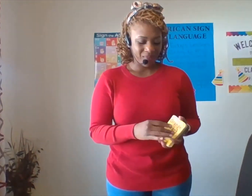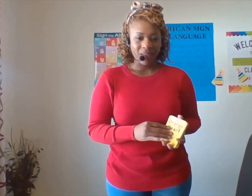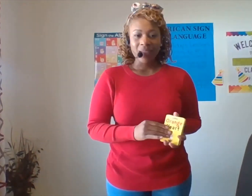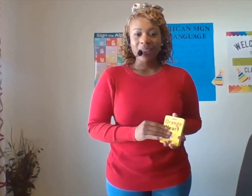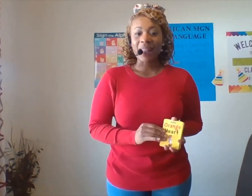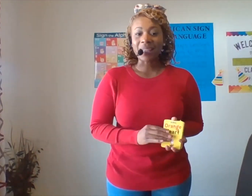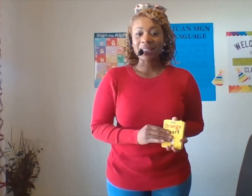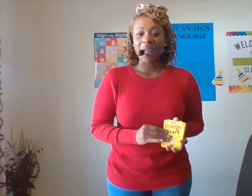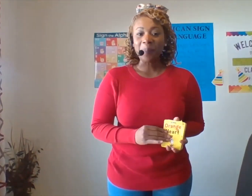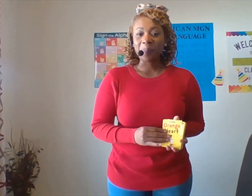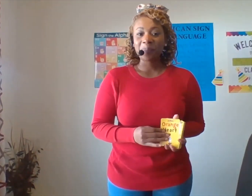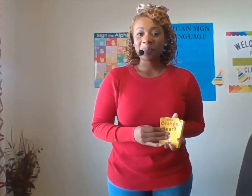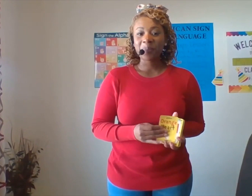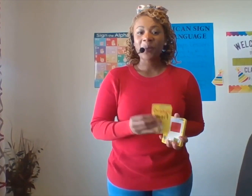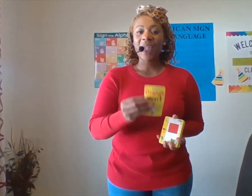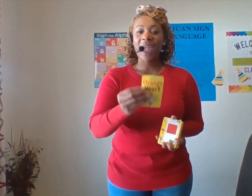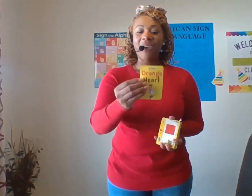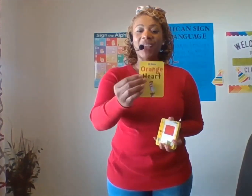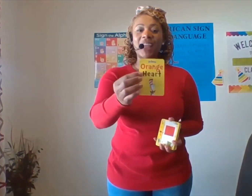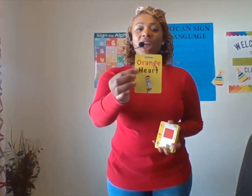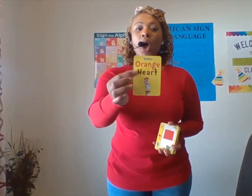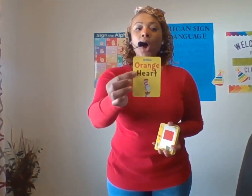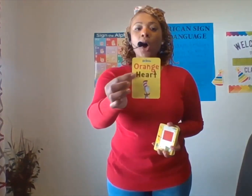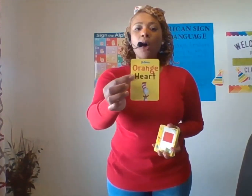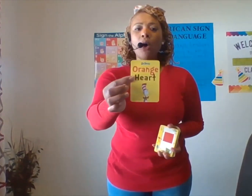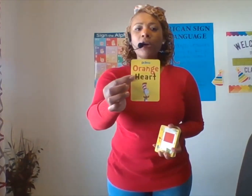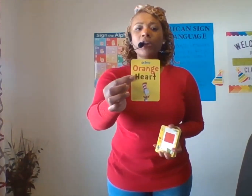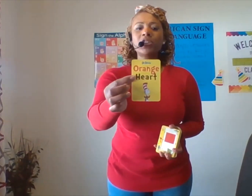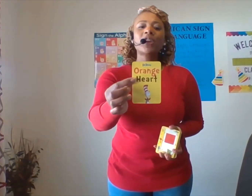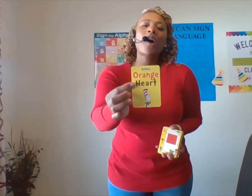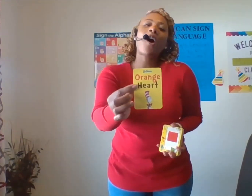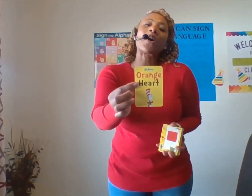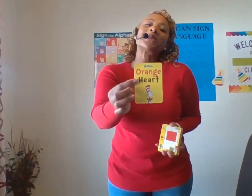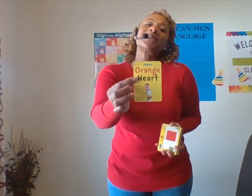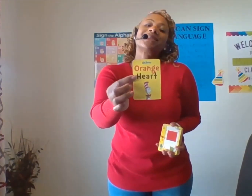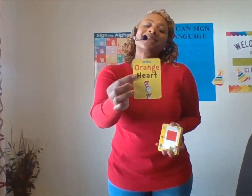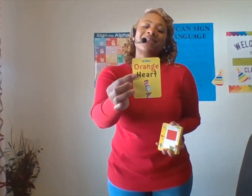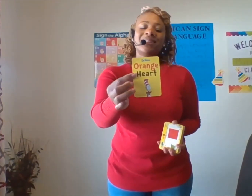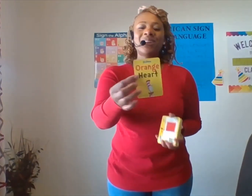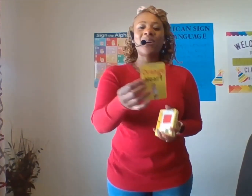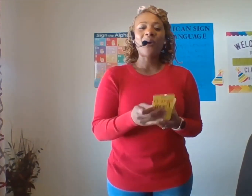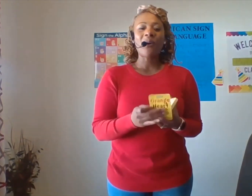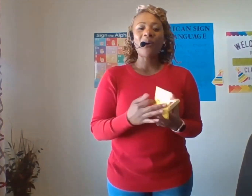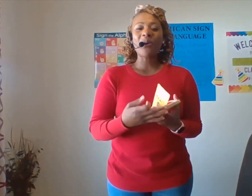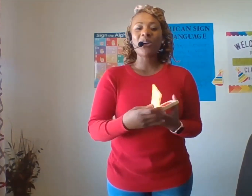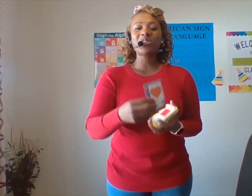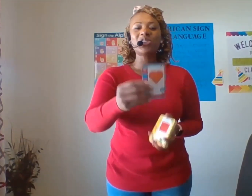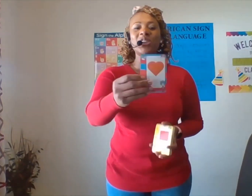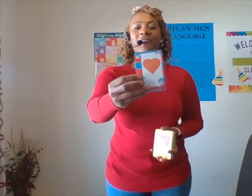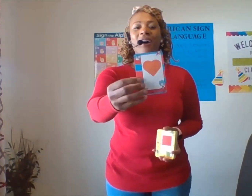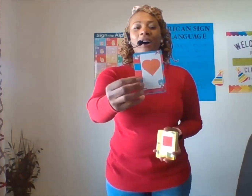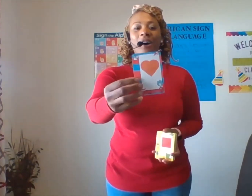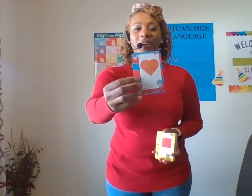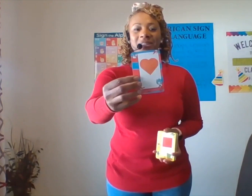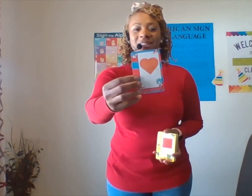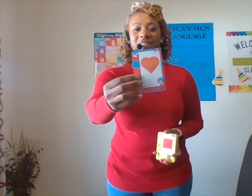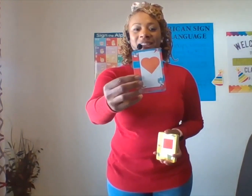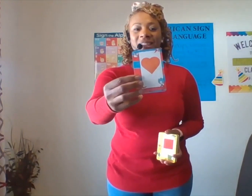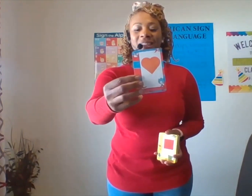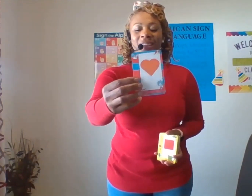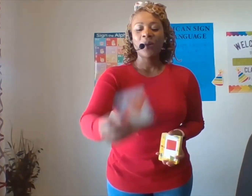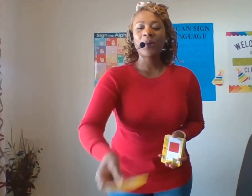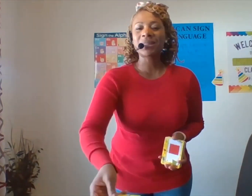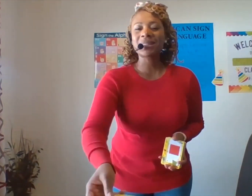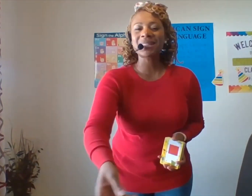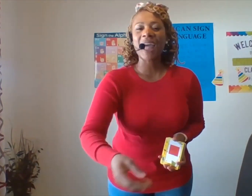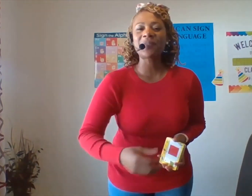next up we have in orange harped orange heart what's the sign for